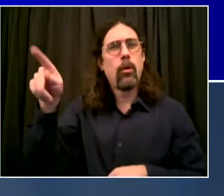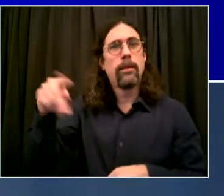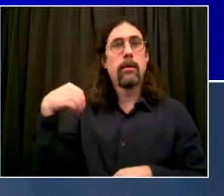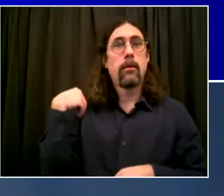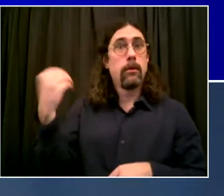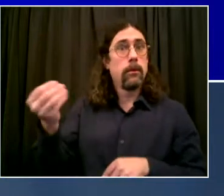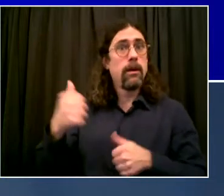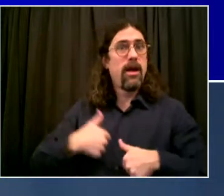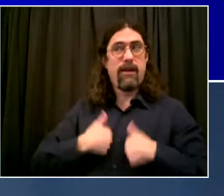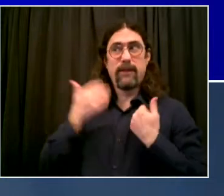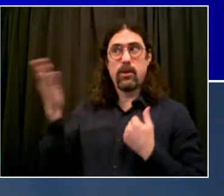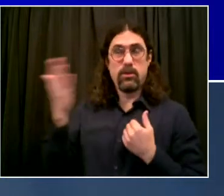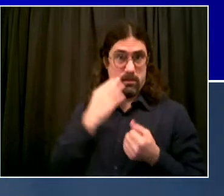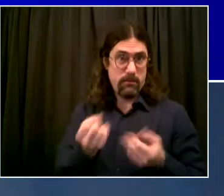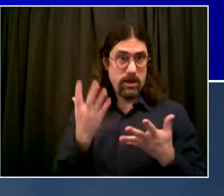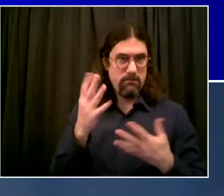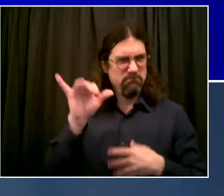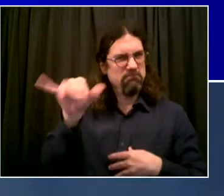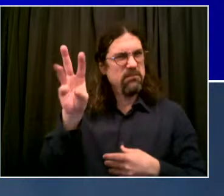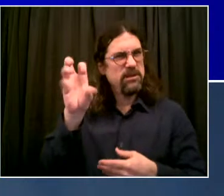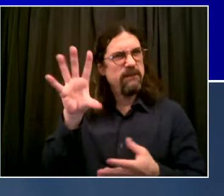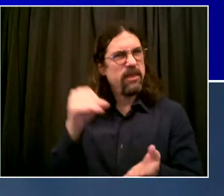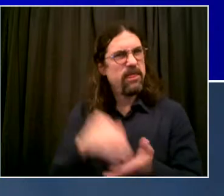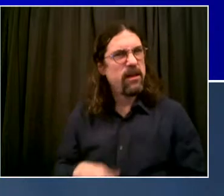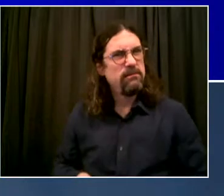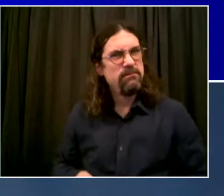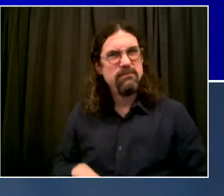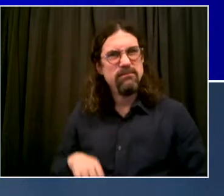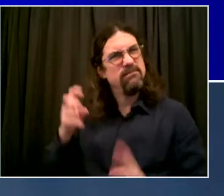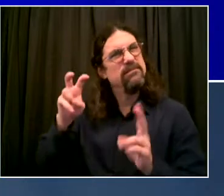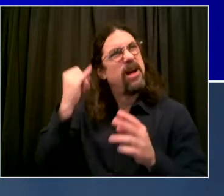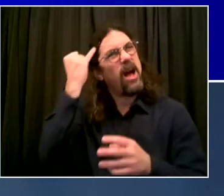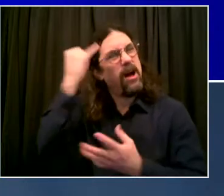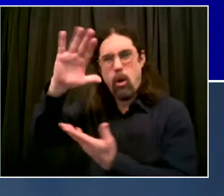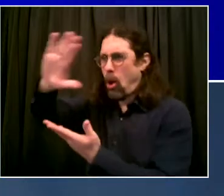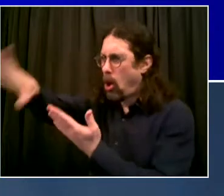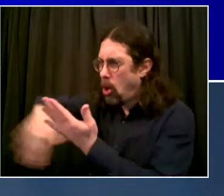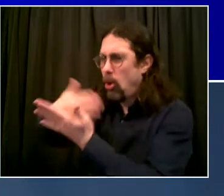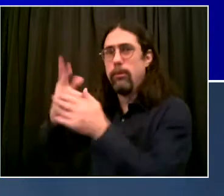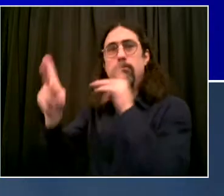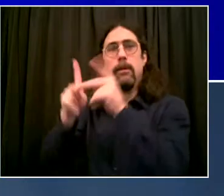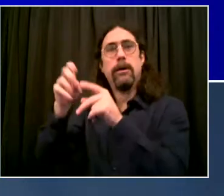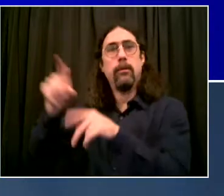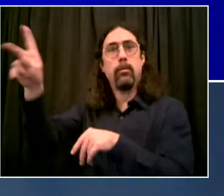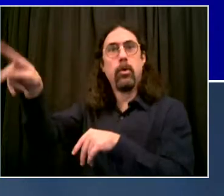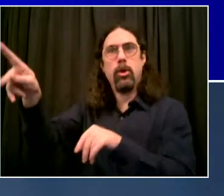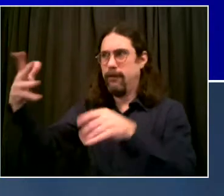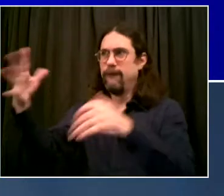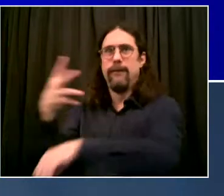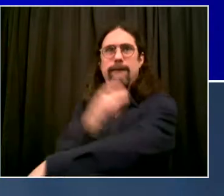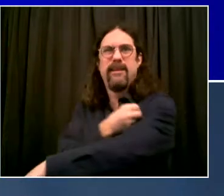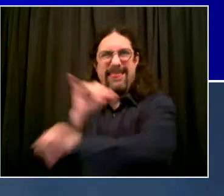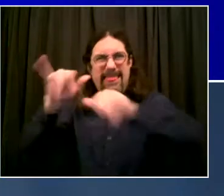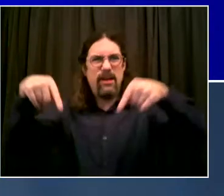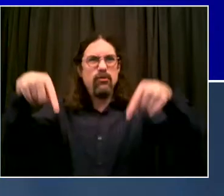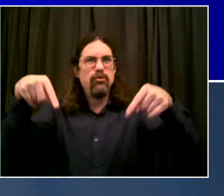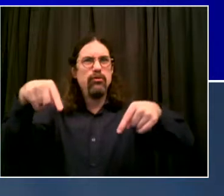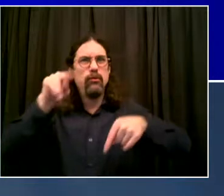COUNTRY JUST TO